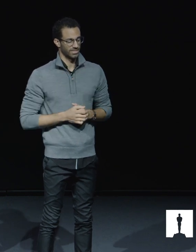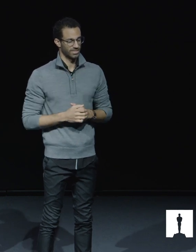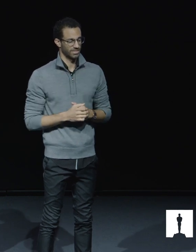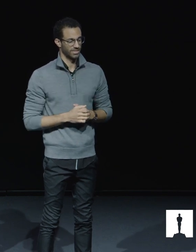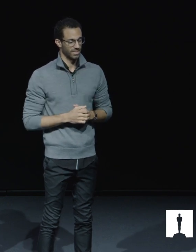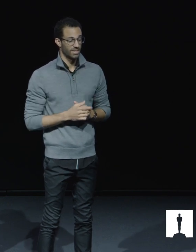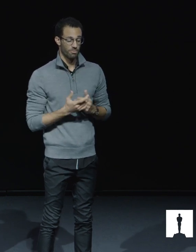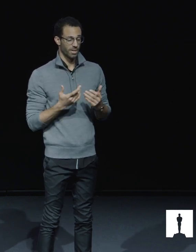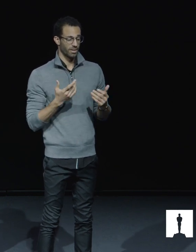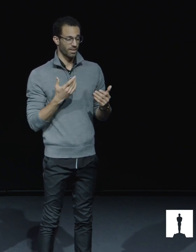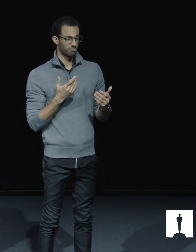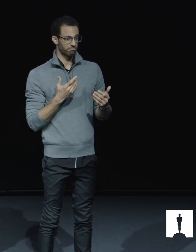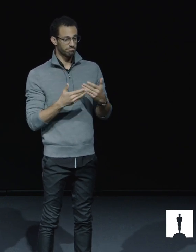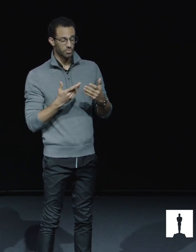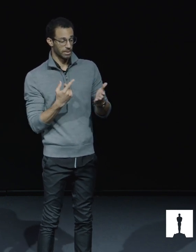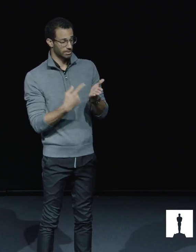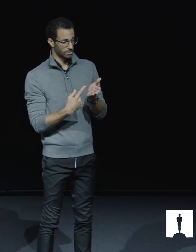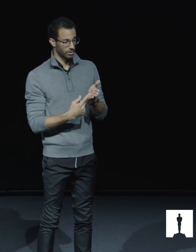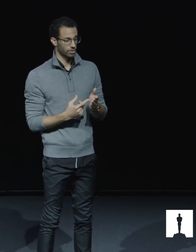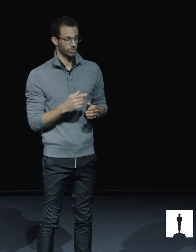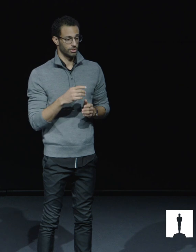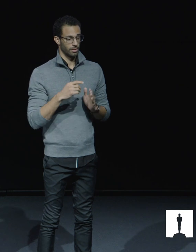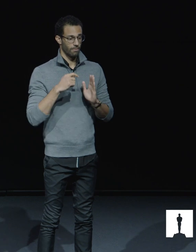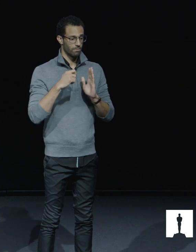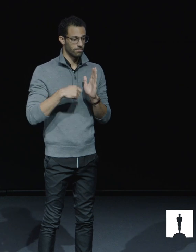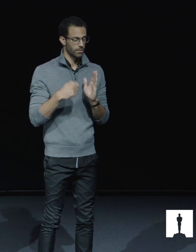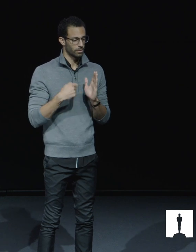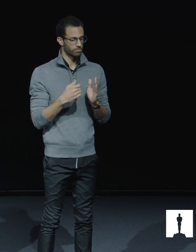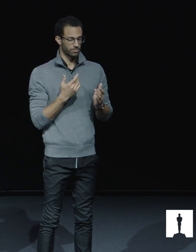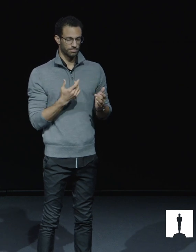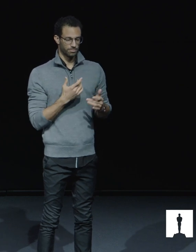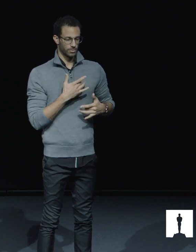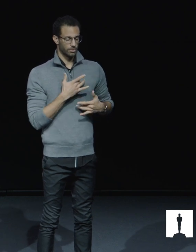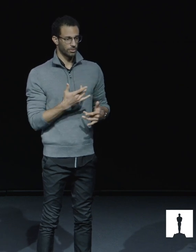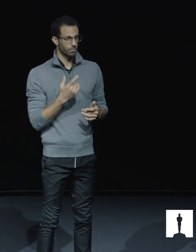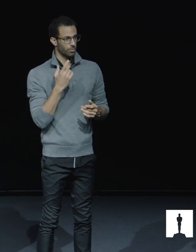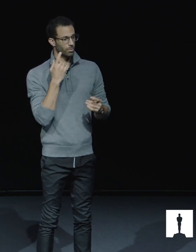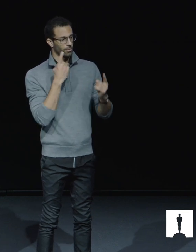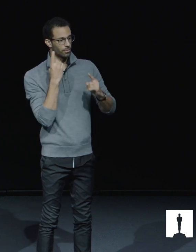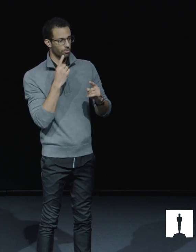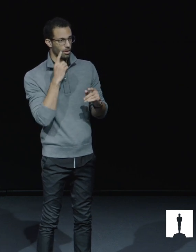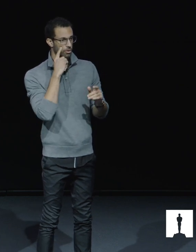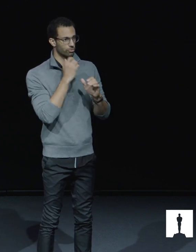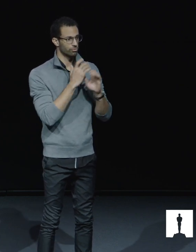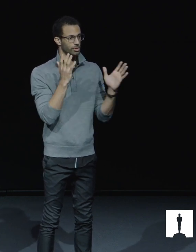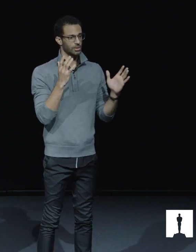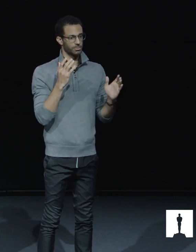any discussion of cinema or film, you end up thinking about dreams and nightmares. So